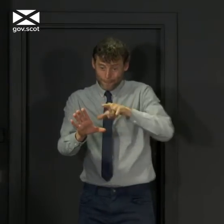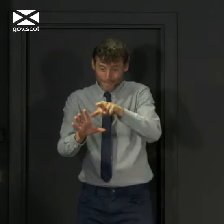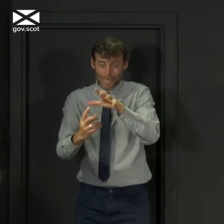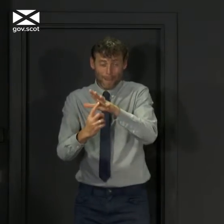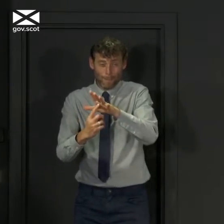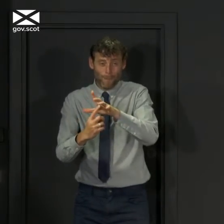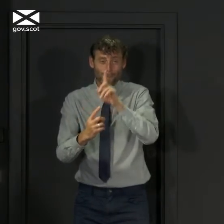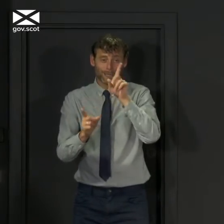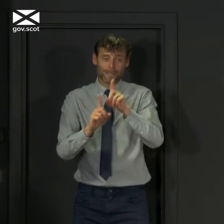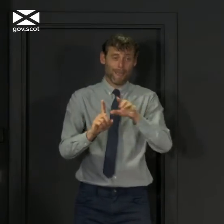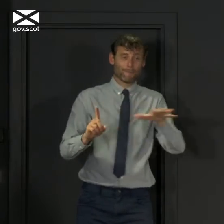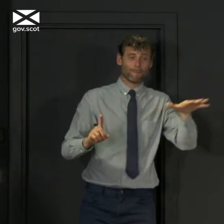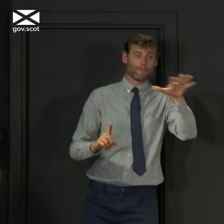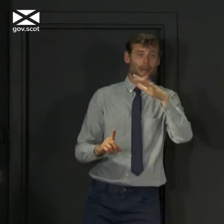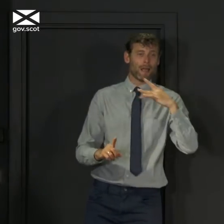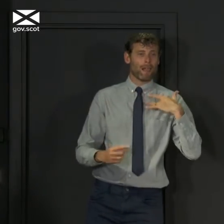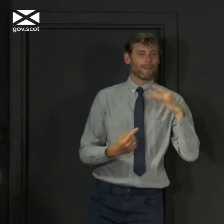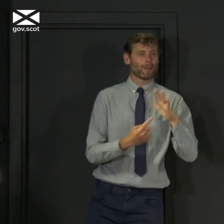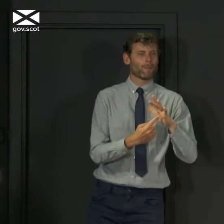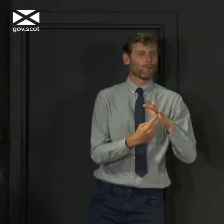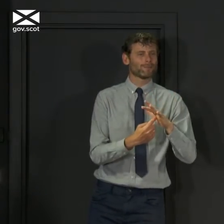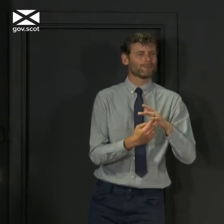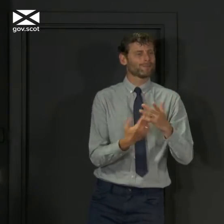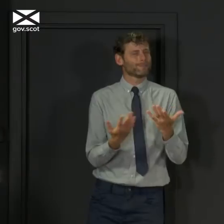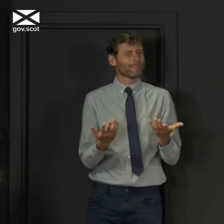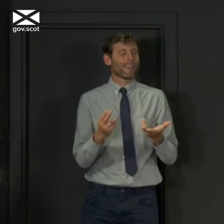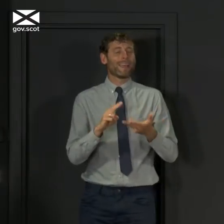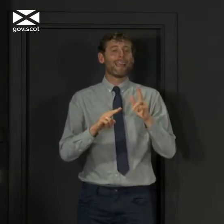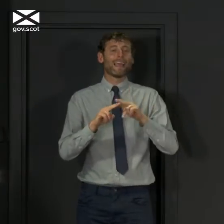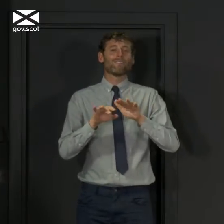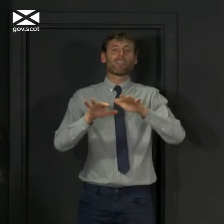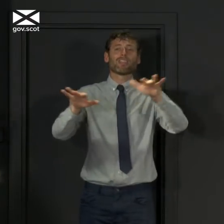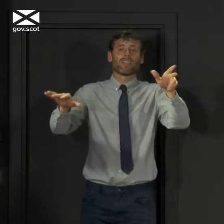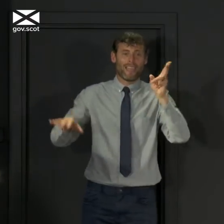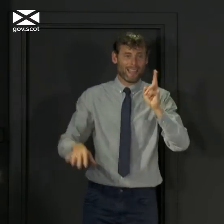out of control again, that doesn't help the economy. So I will continue to take these